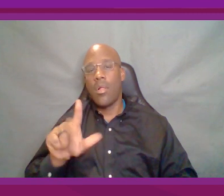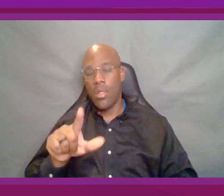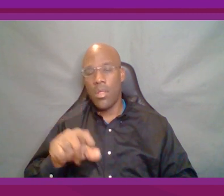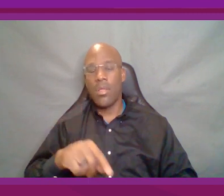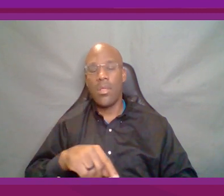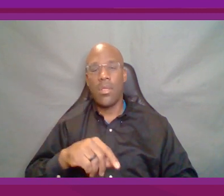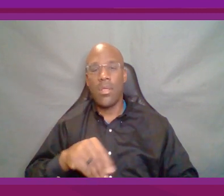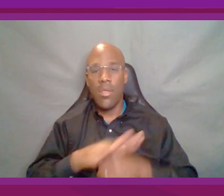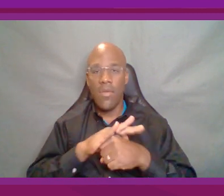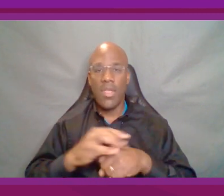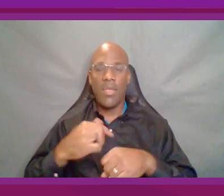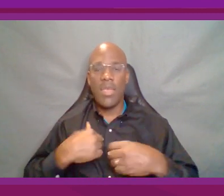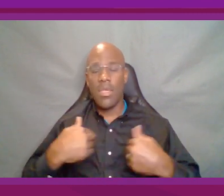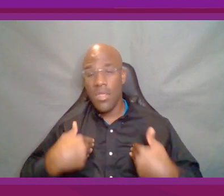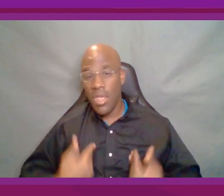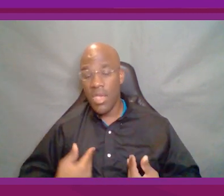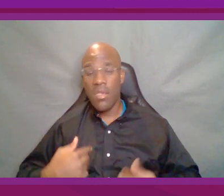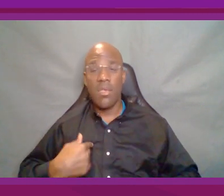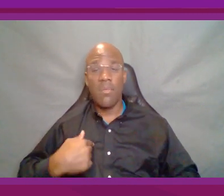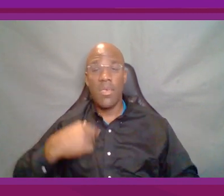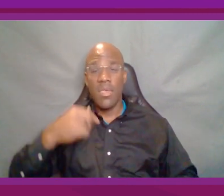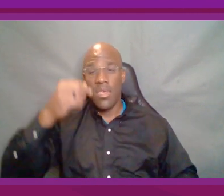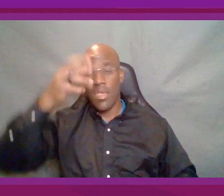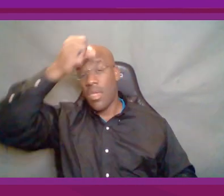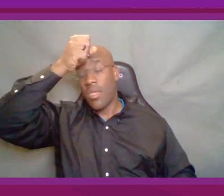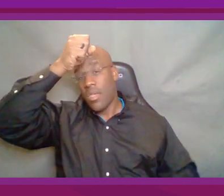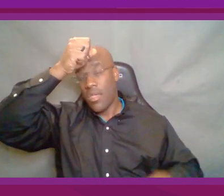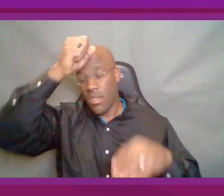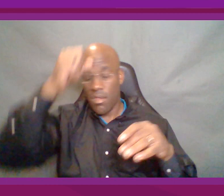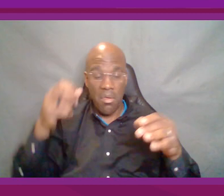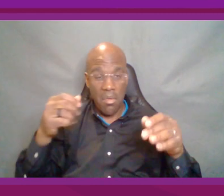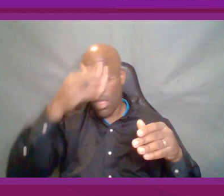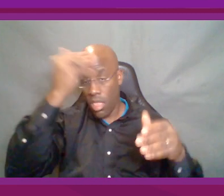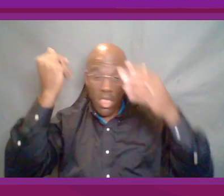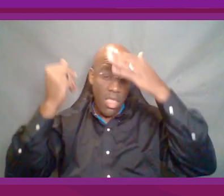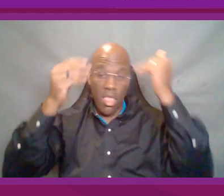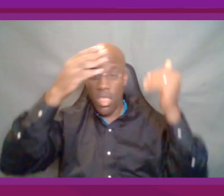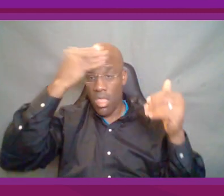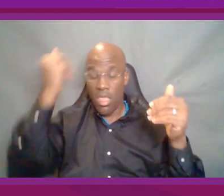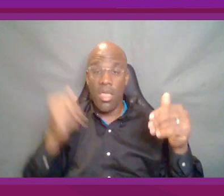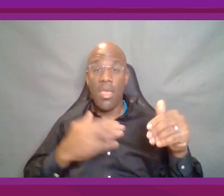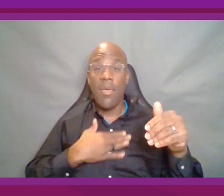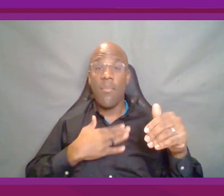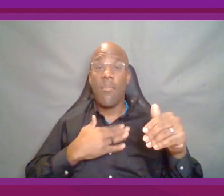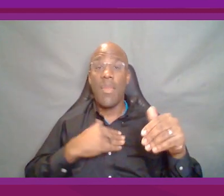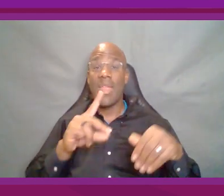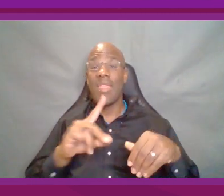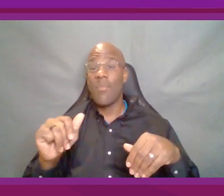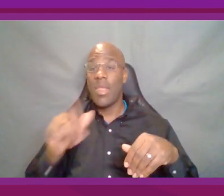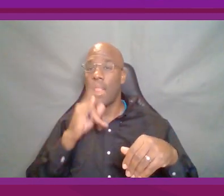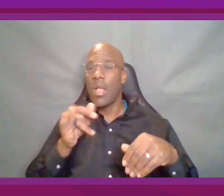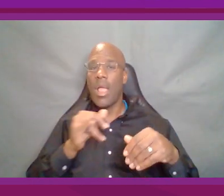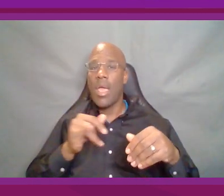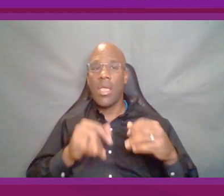challenges with my memory, my fatigue, it has expedited my disability by probably 10 years and